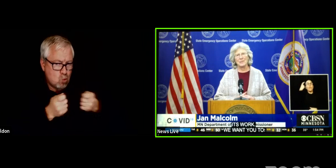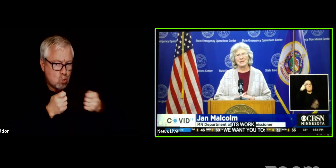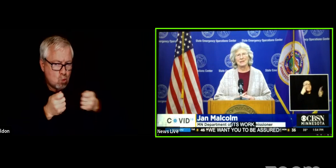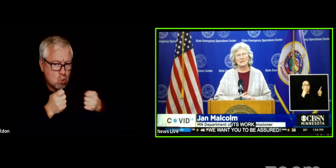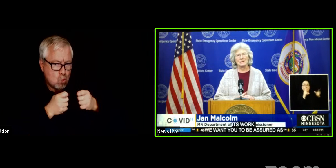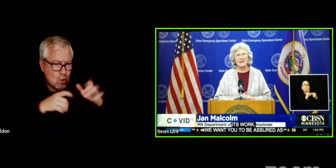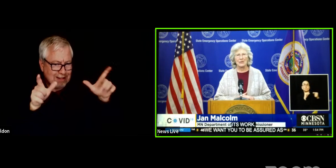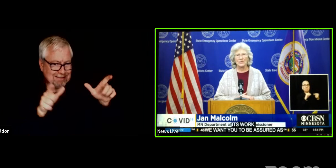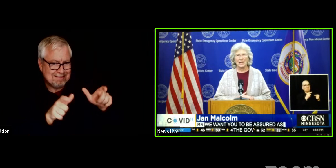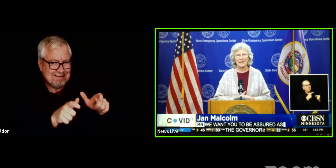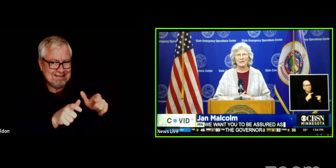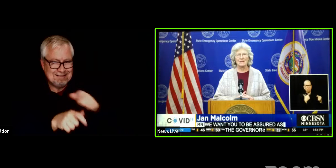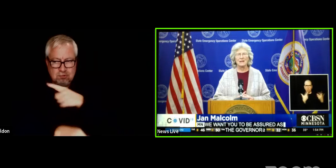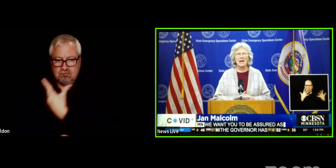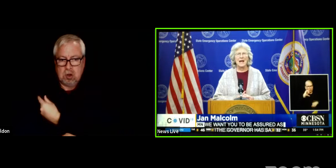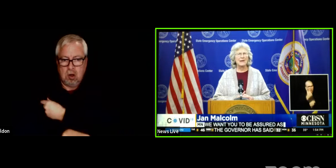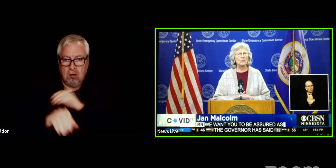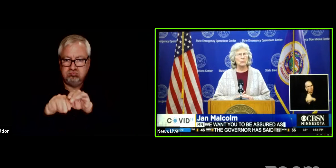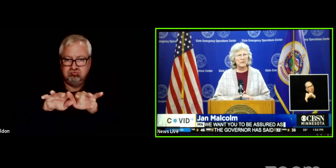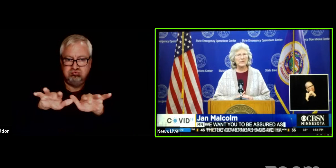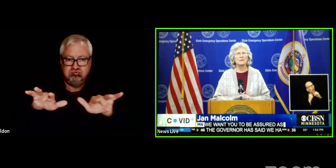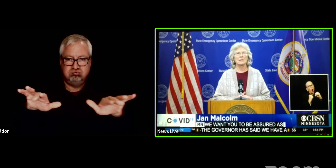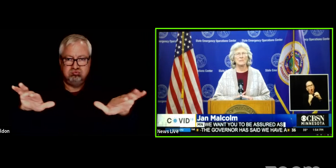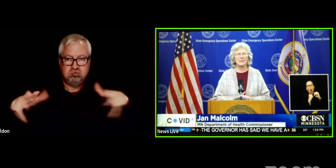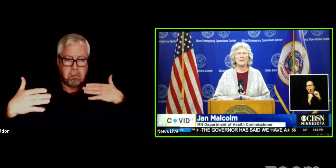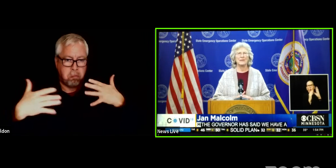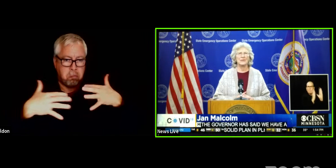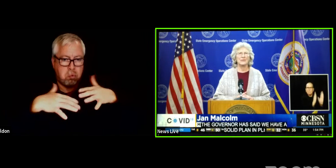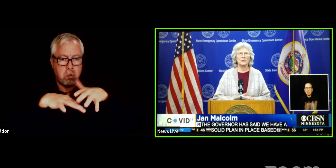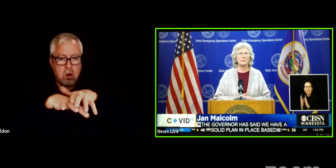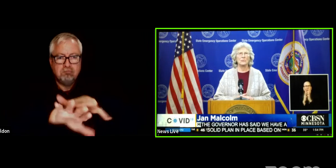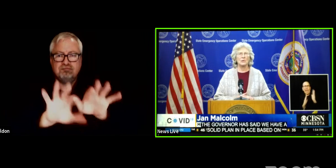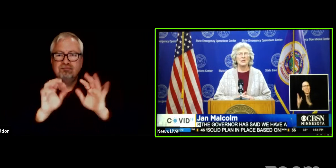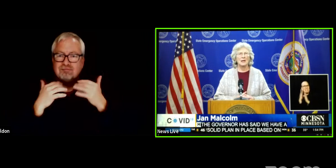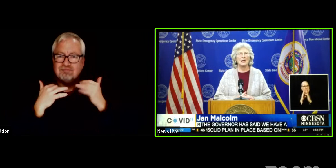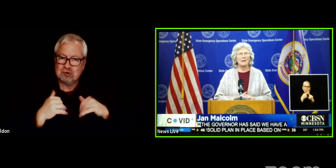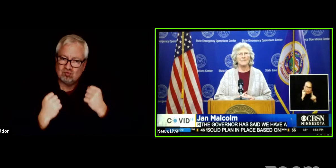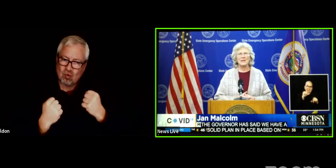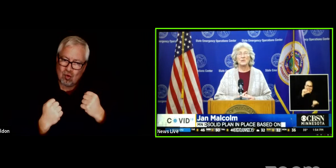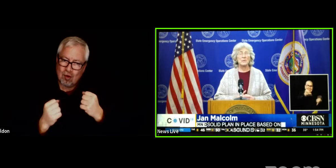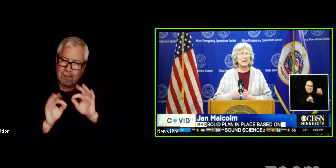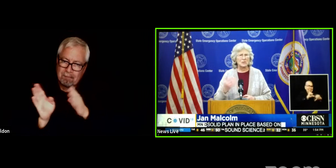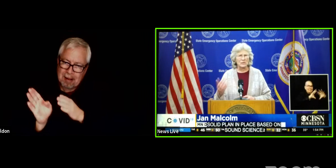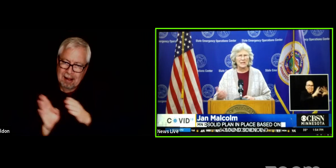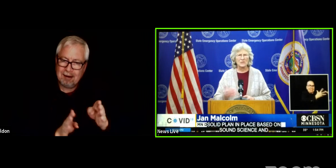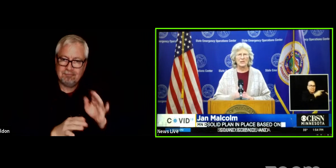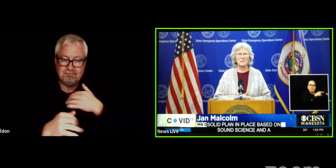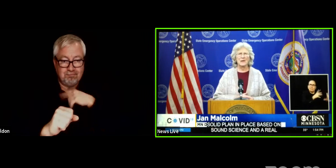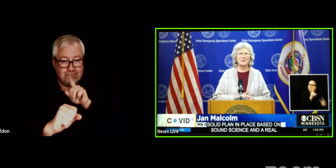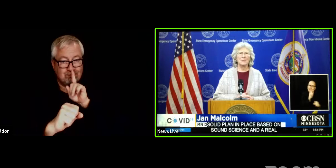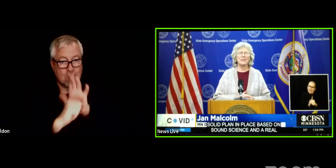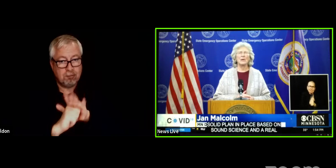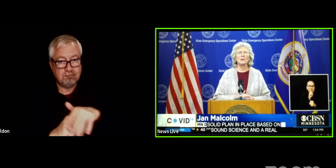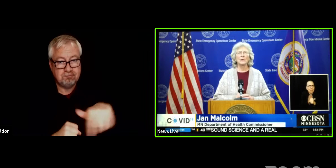BASED ON SOUND SCIENCE AND A REAL COMMITMENT TO BEING AS STRATEGIC AS POSSIBLE BUT ALSO